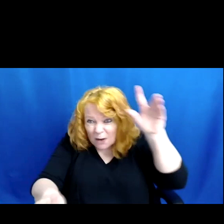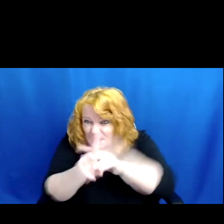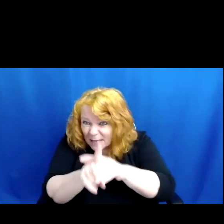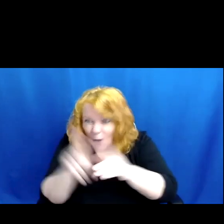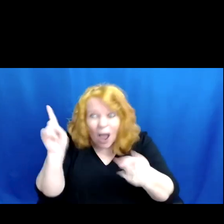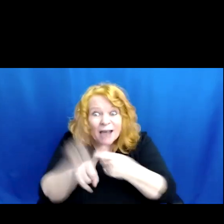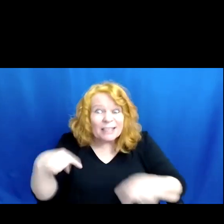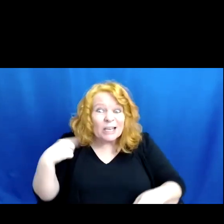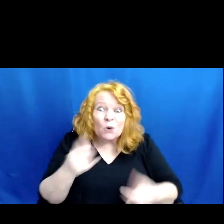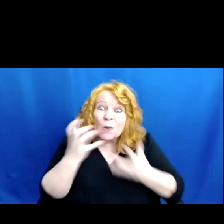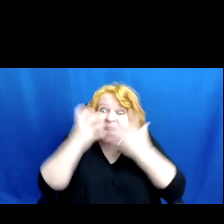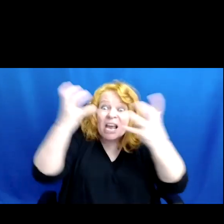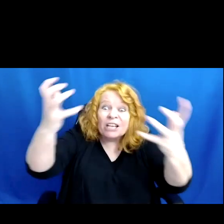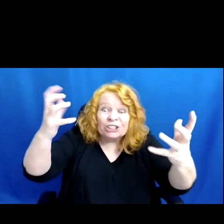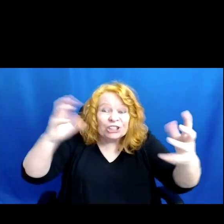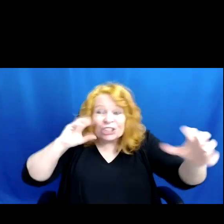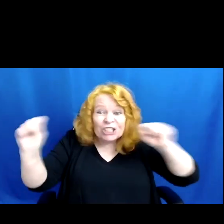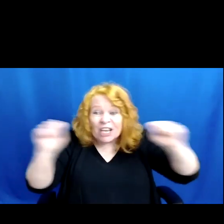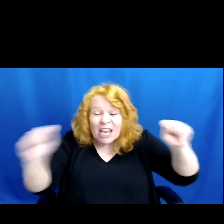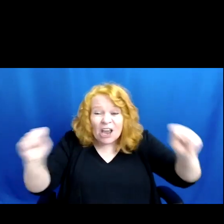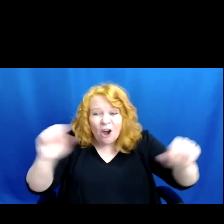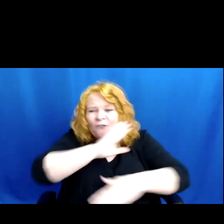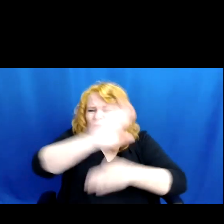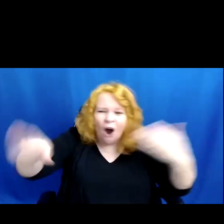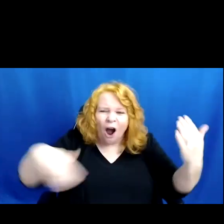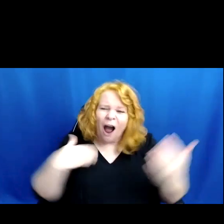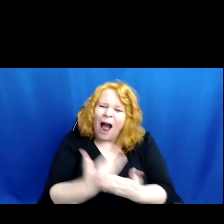Woo woo woo woo wooooooooooo.